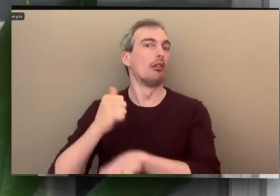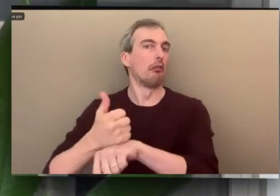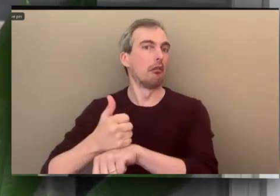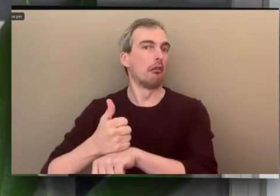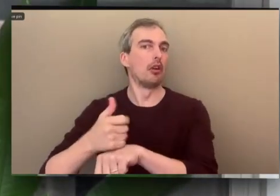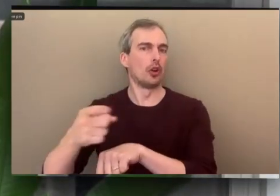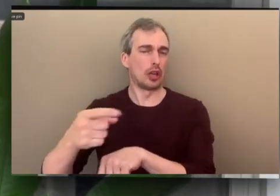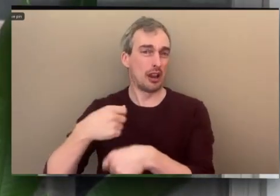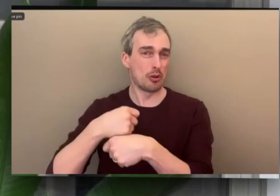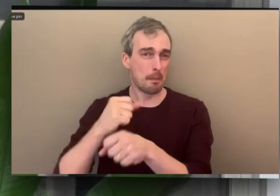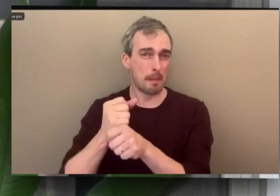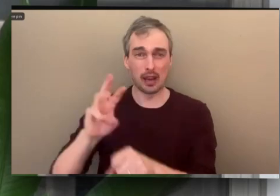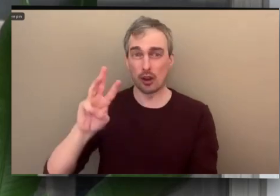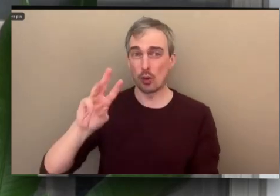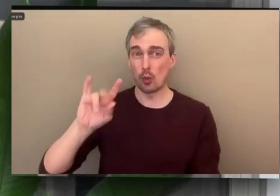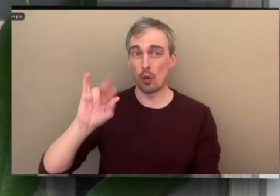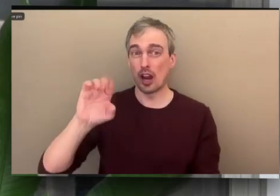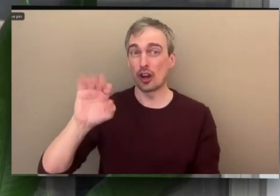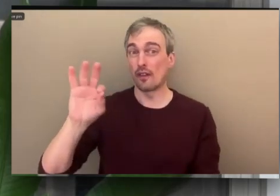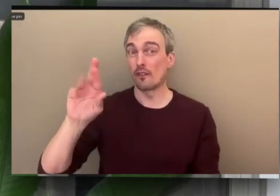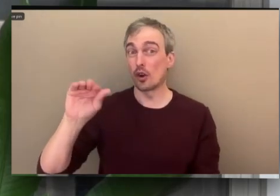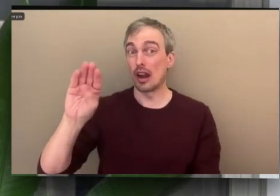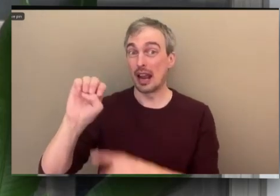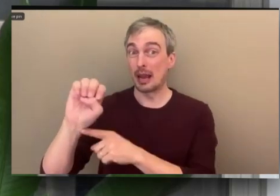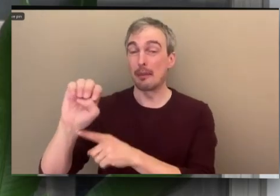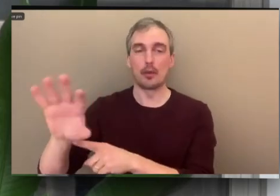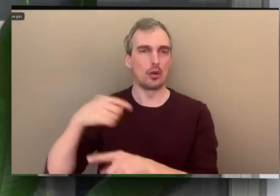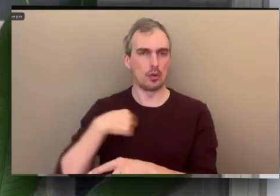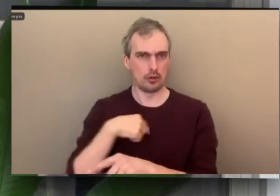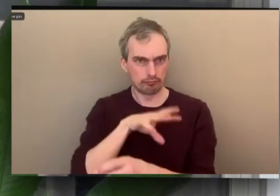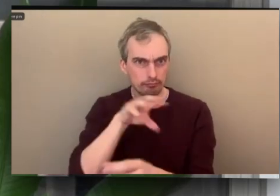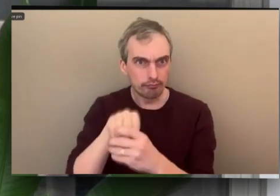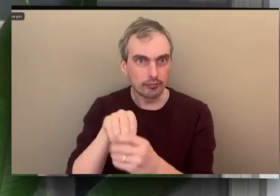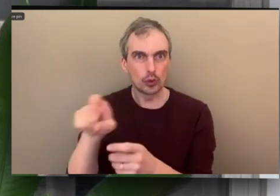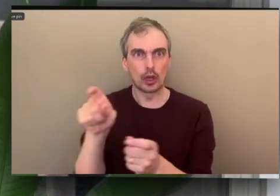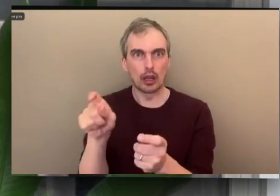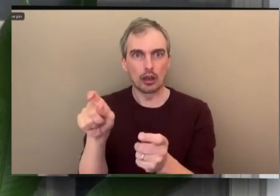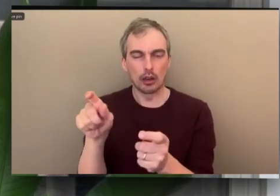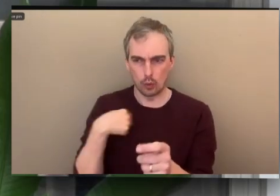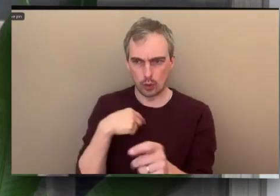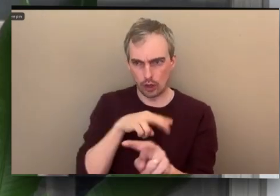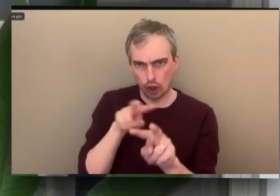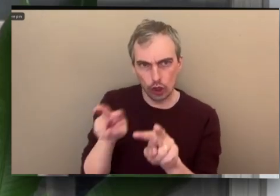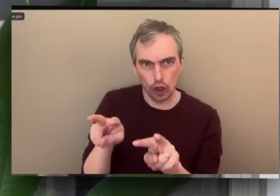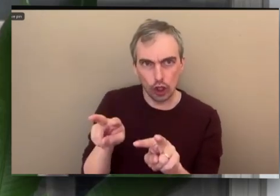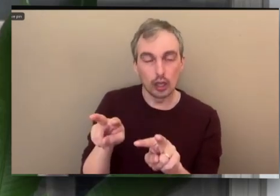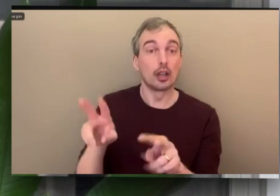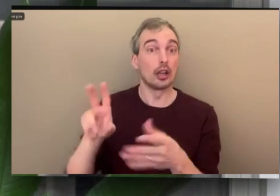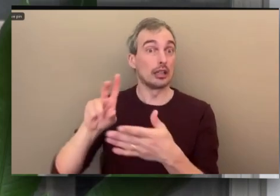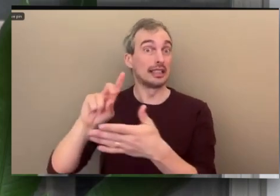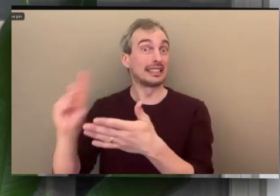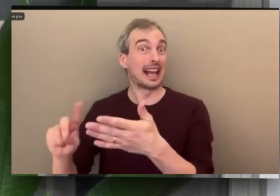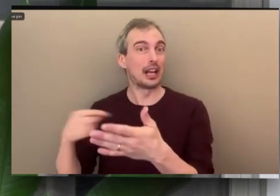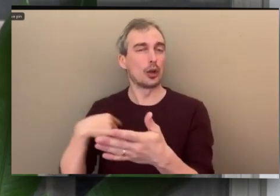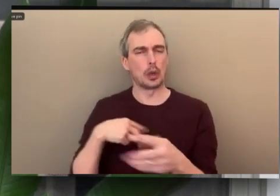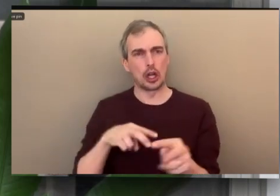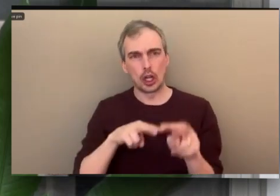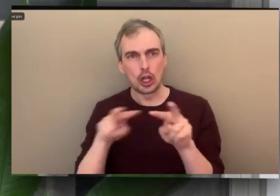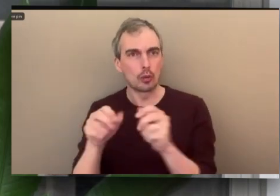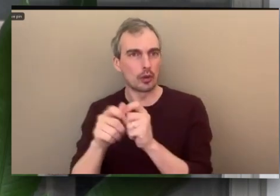And now you get to an actual design. Again, we're looking at the design with you. We're helping you tweak. And we move over into, let's say, a user story.